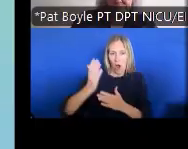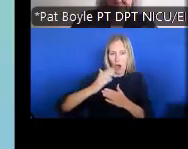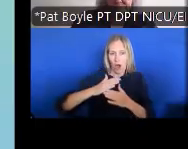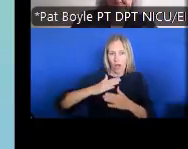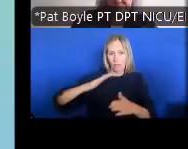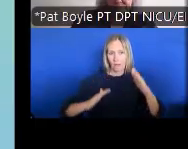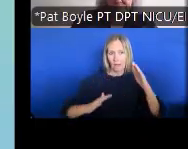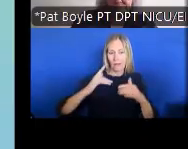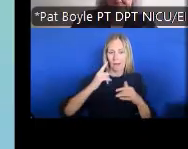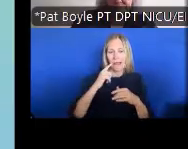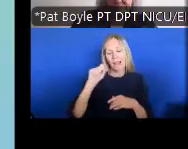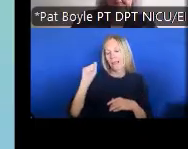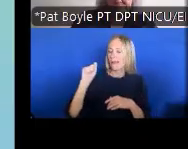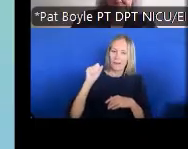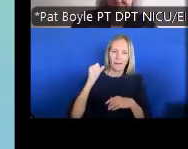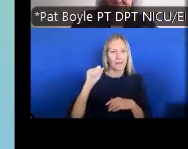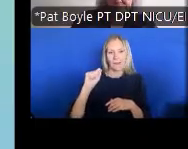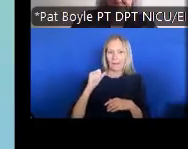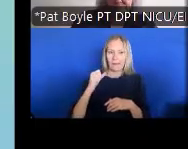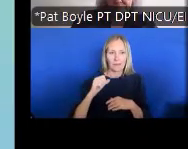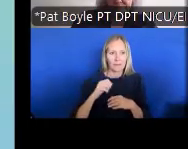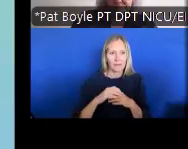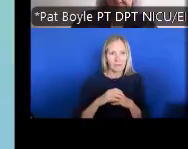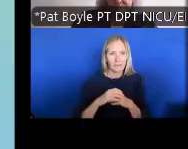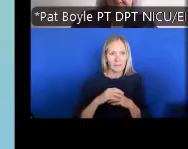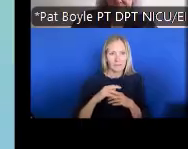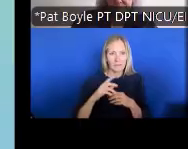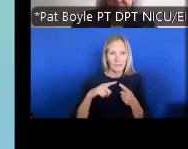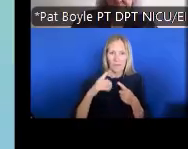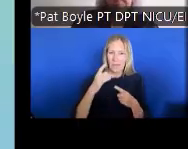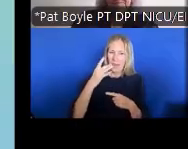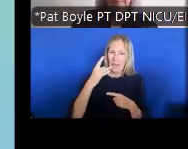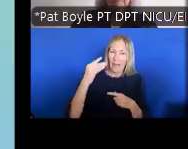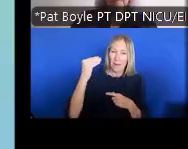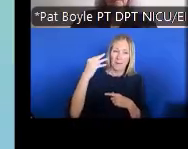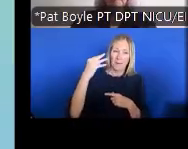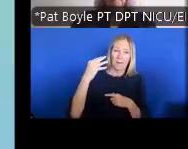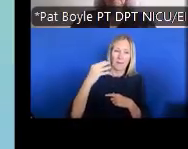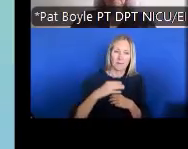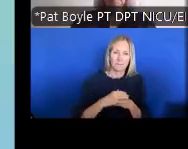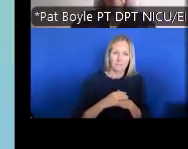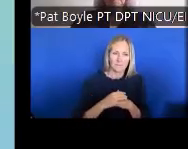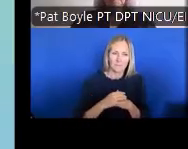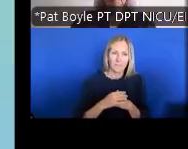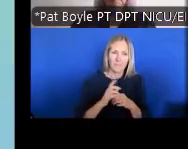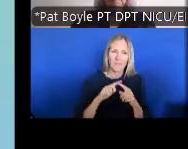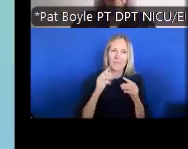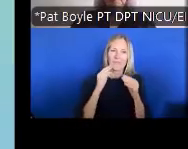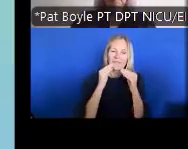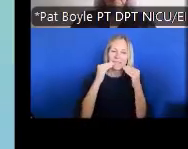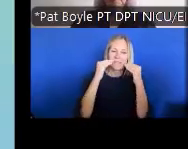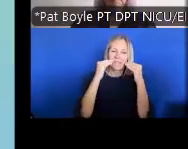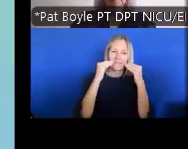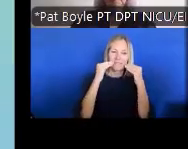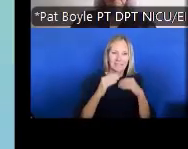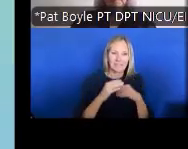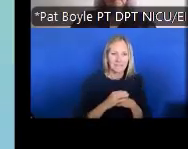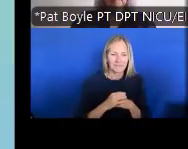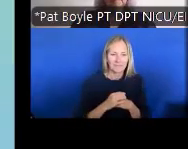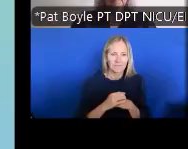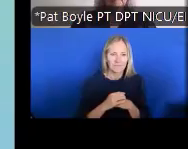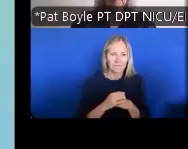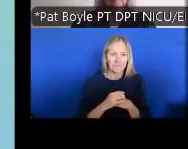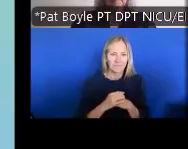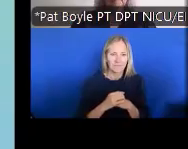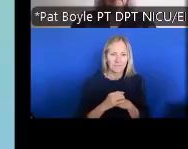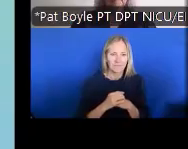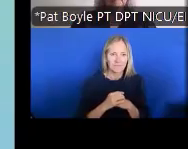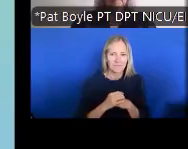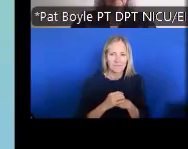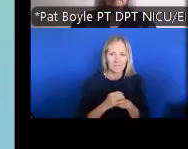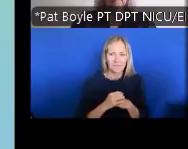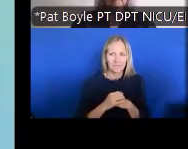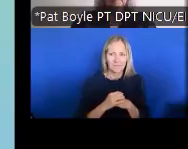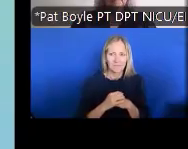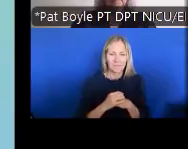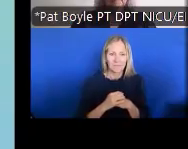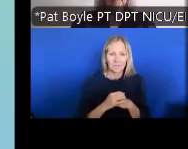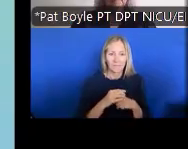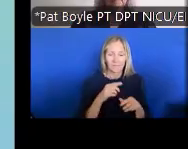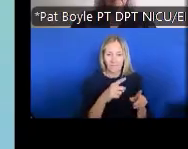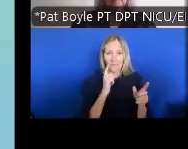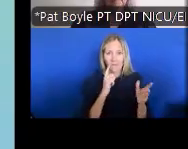head moves, and she smiles. Can you see her breathing? I could